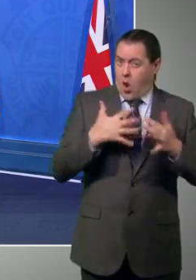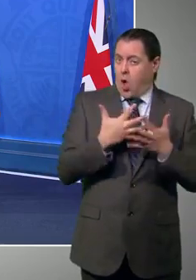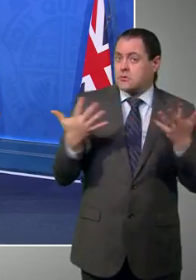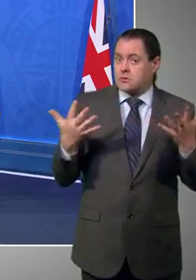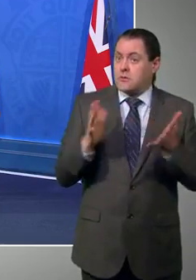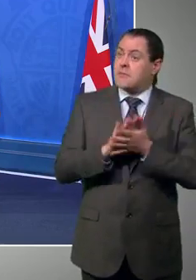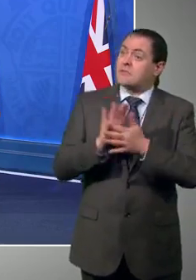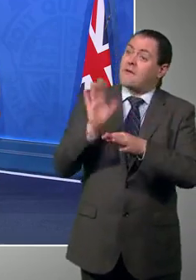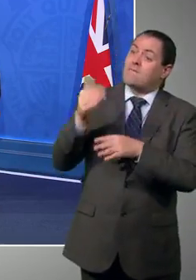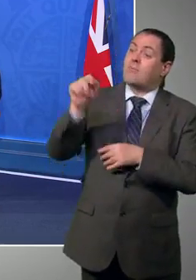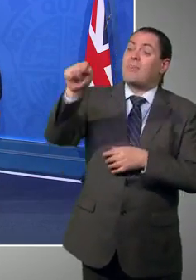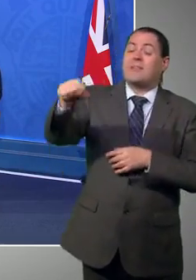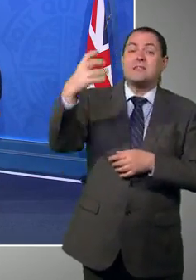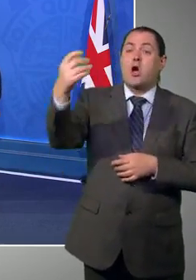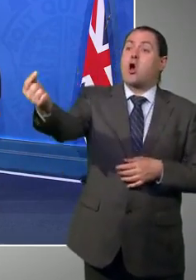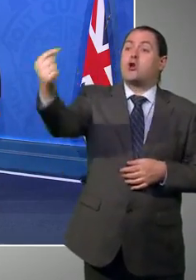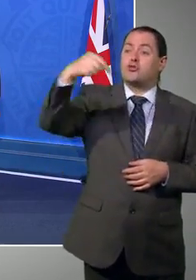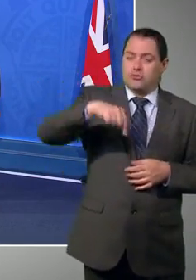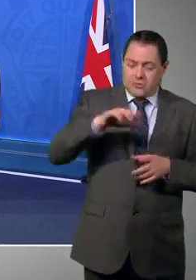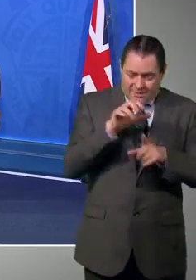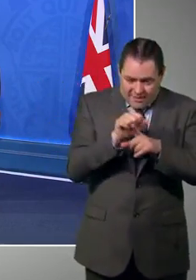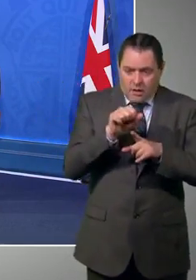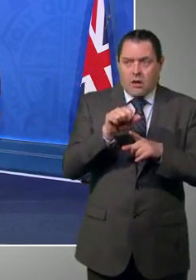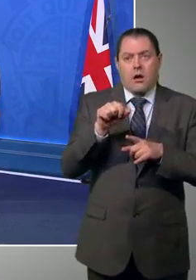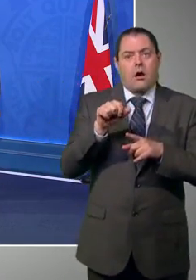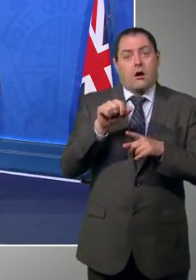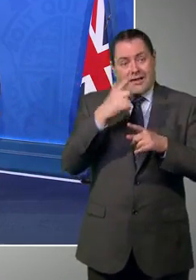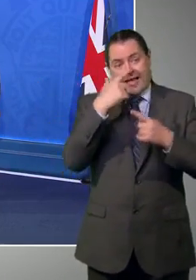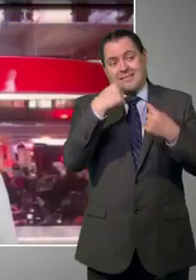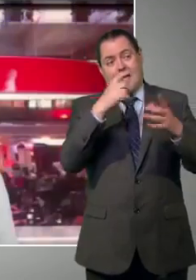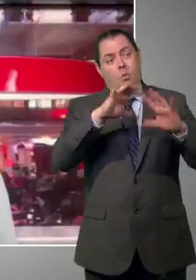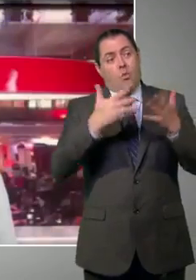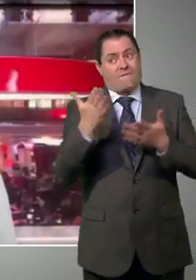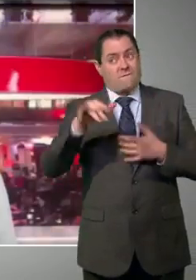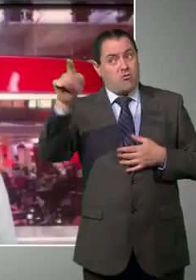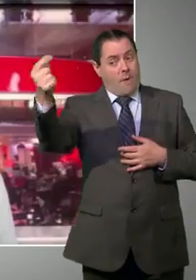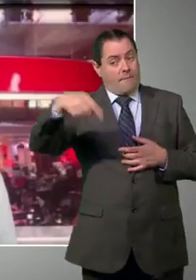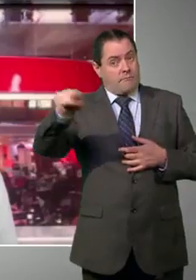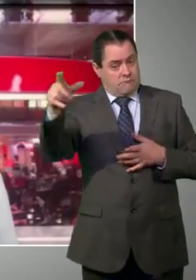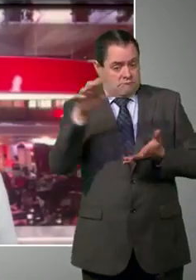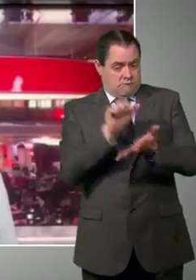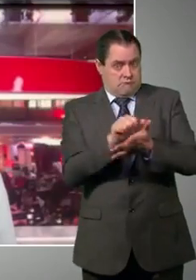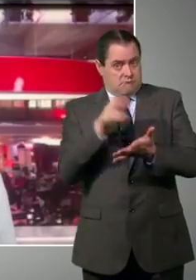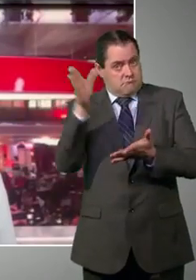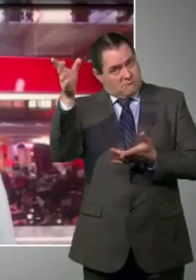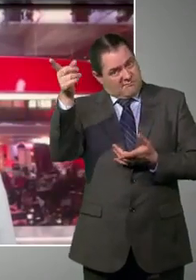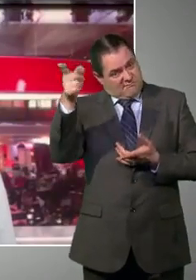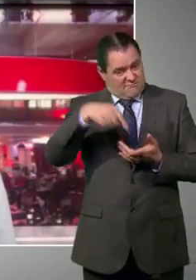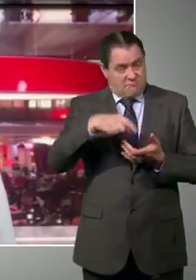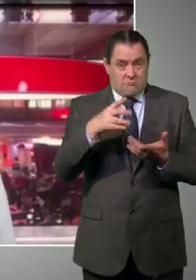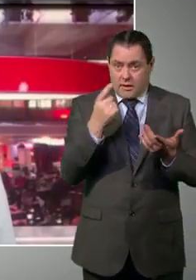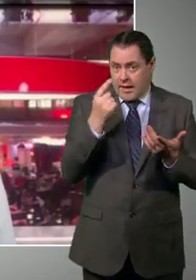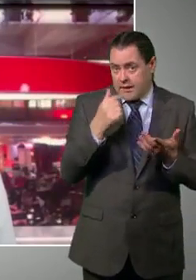question is from Laura Coons at the Bbc. Thank you Secretary of